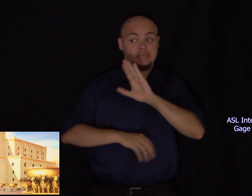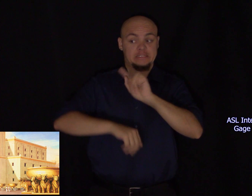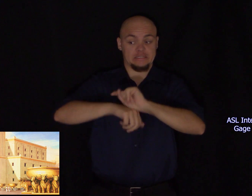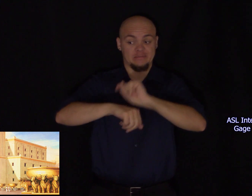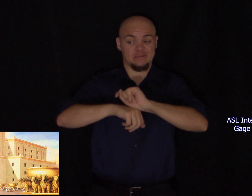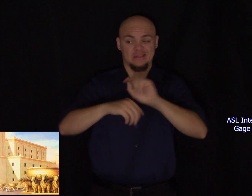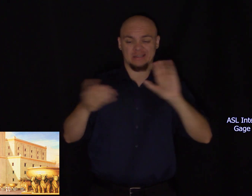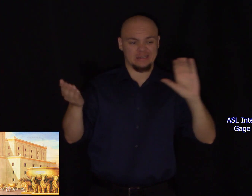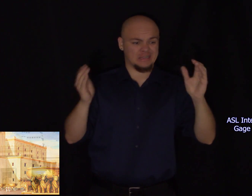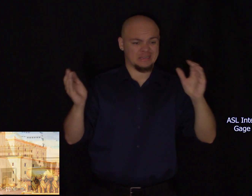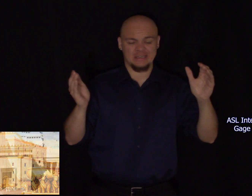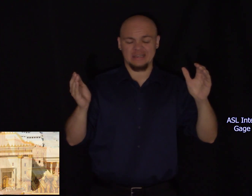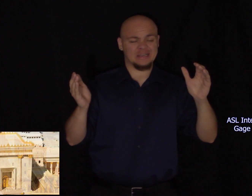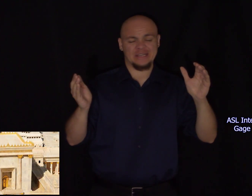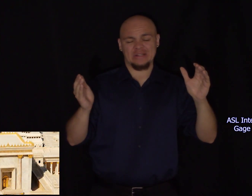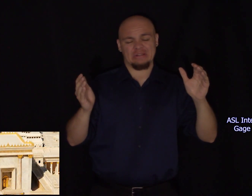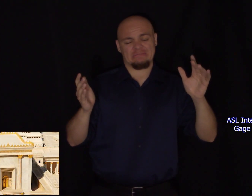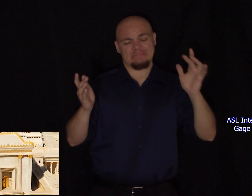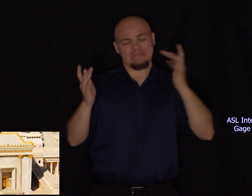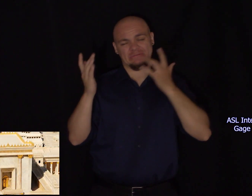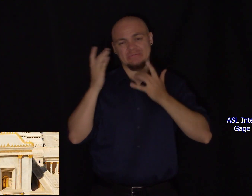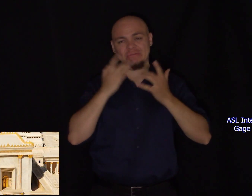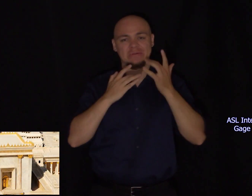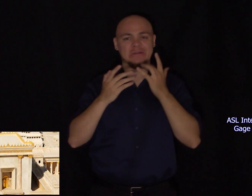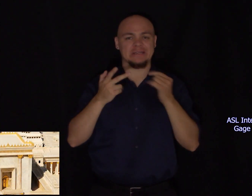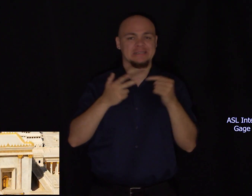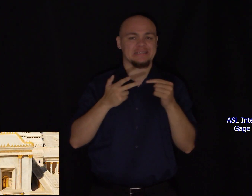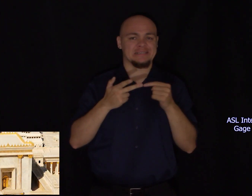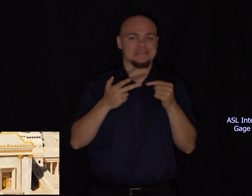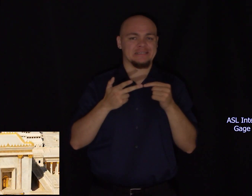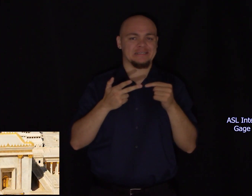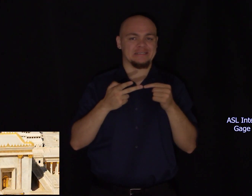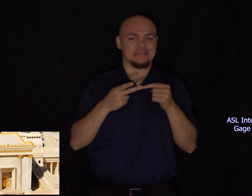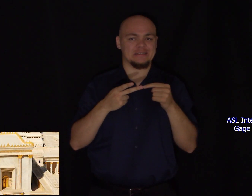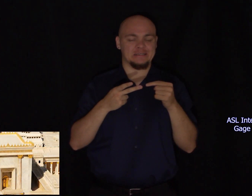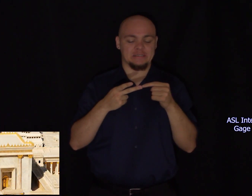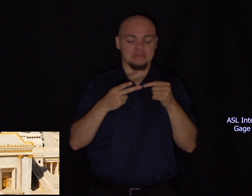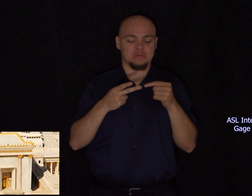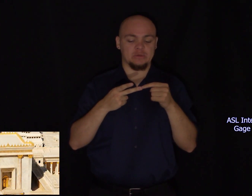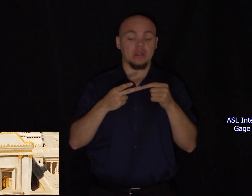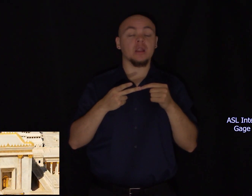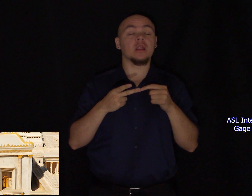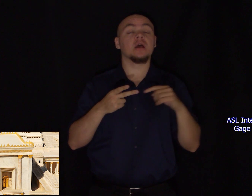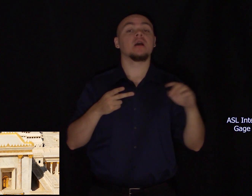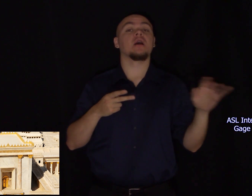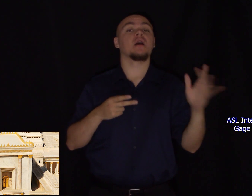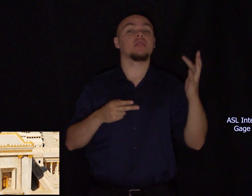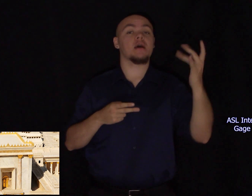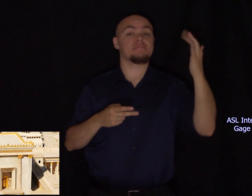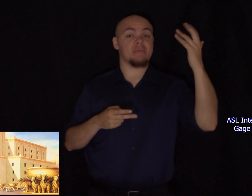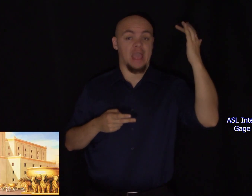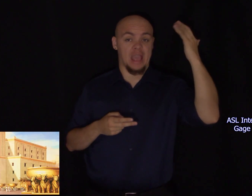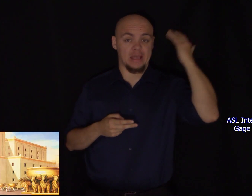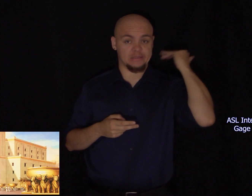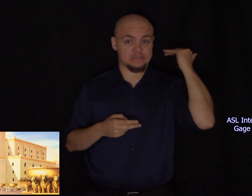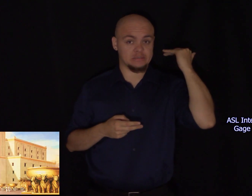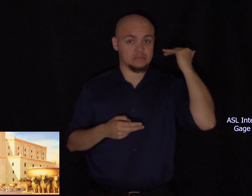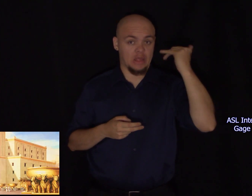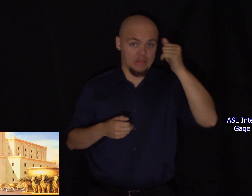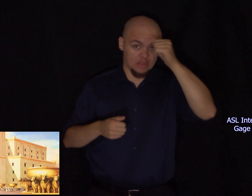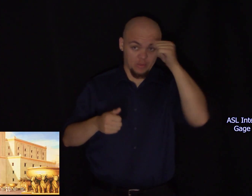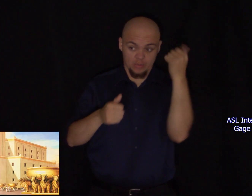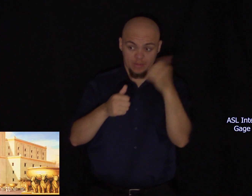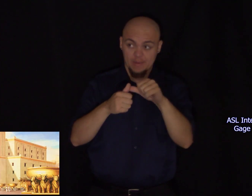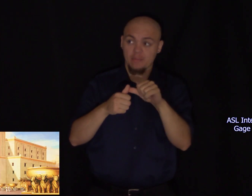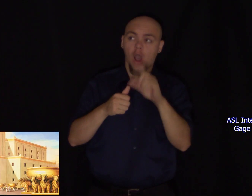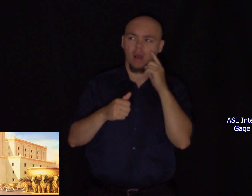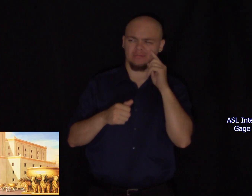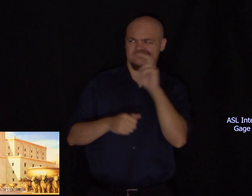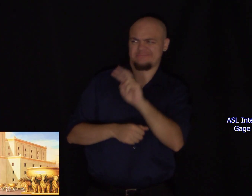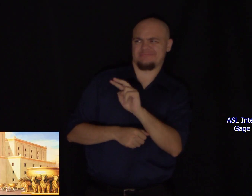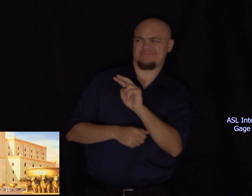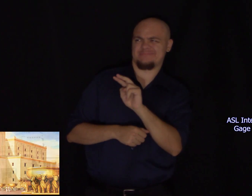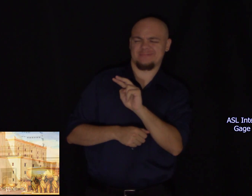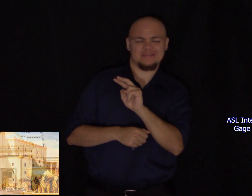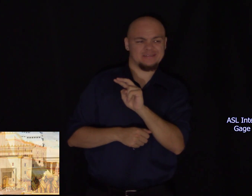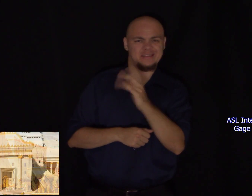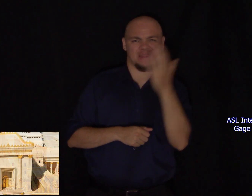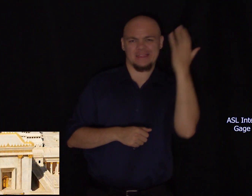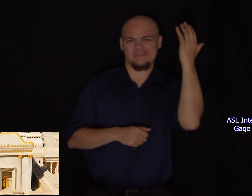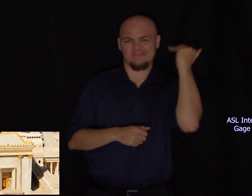indeed the second temple tells by comparison the one the older one that they remembered was better